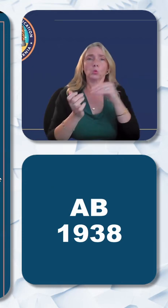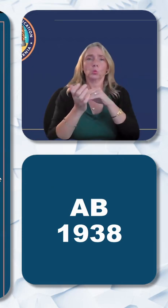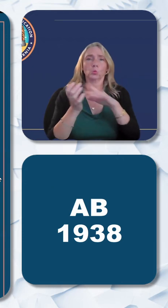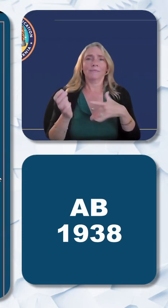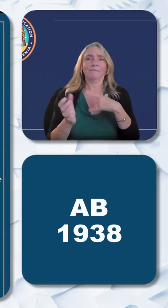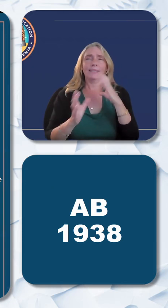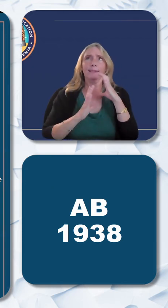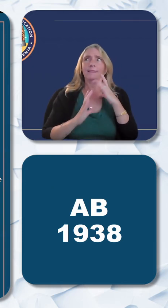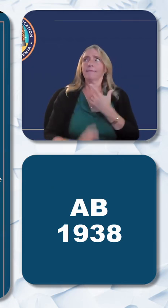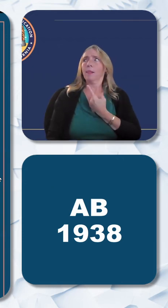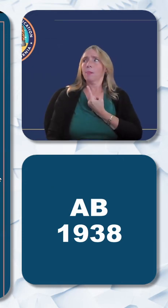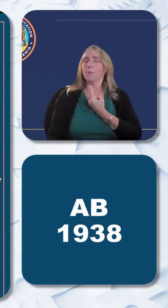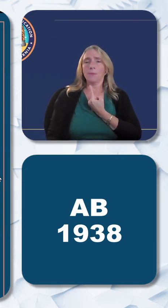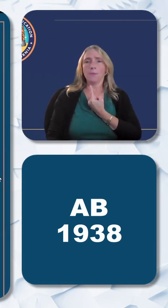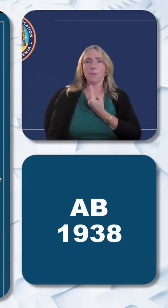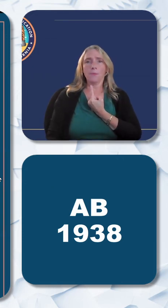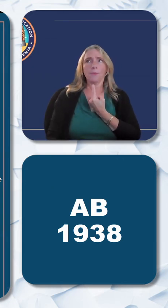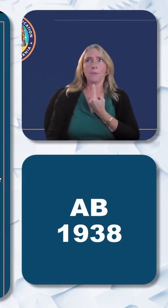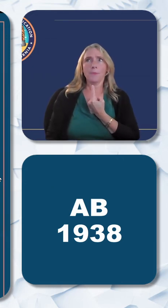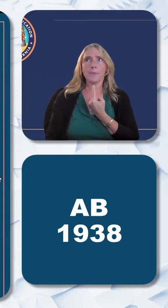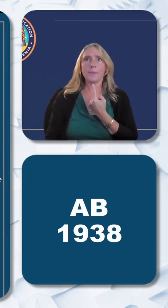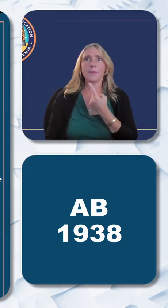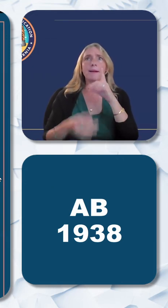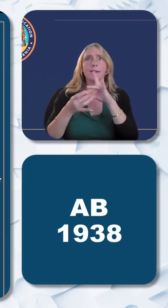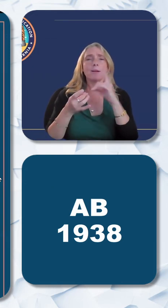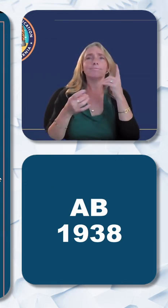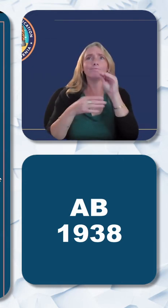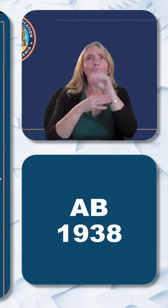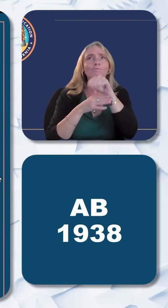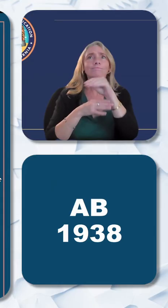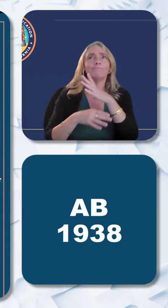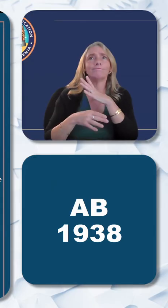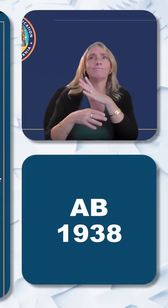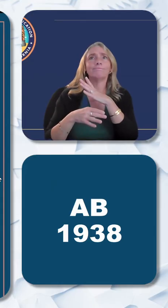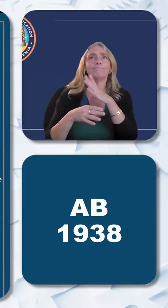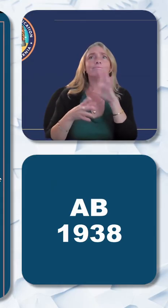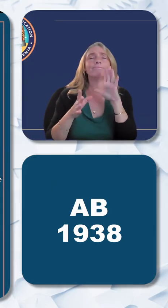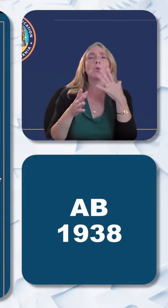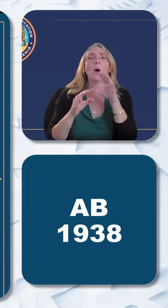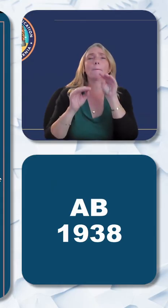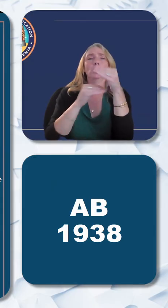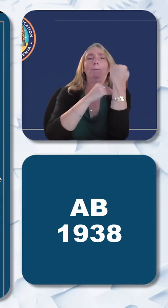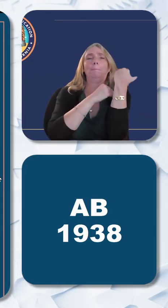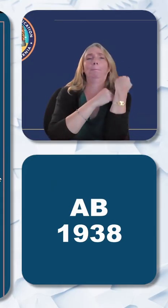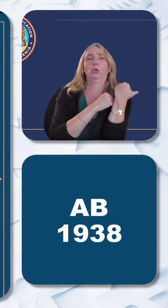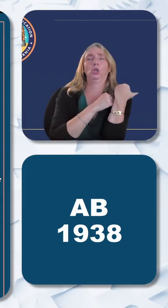consider as well, incorporating both Spanish and ASL. We don't want that student to feel isolated.